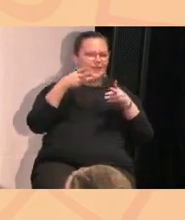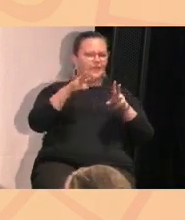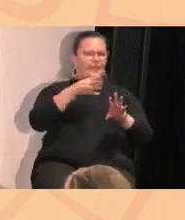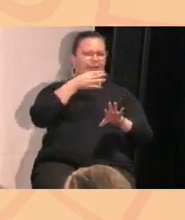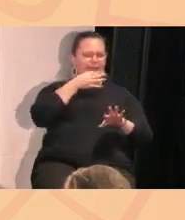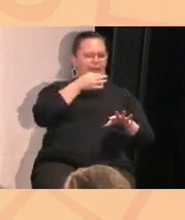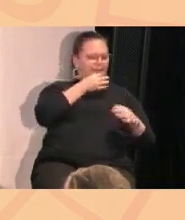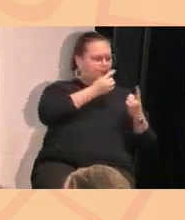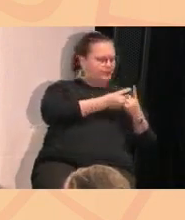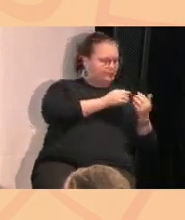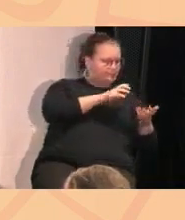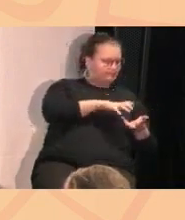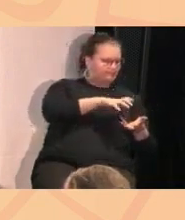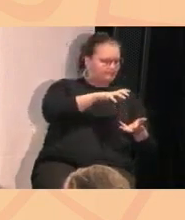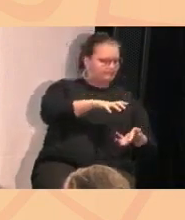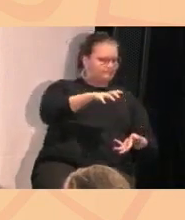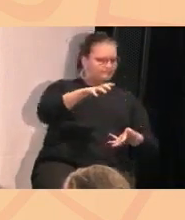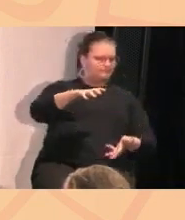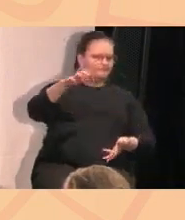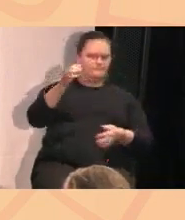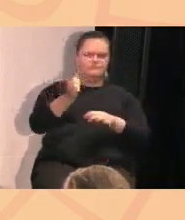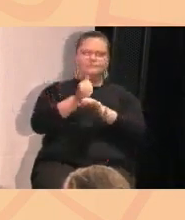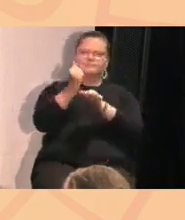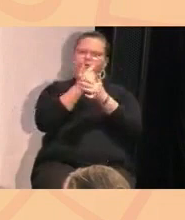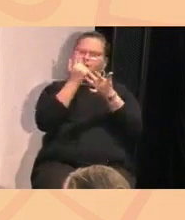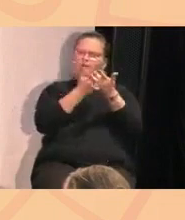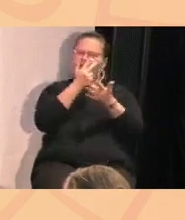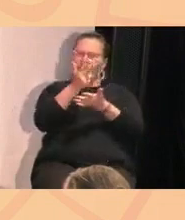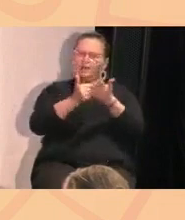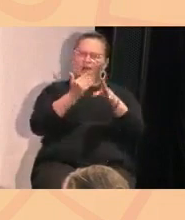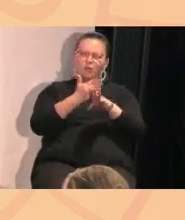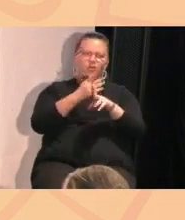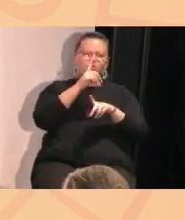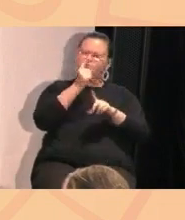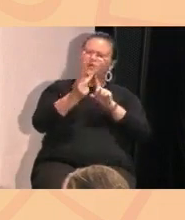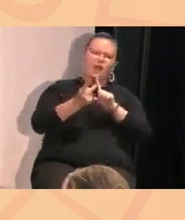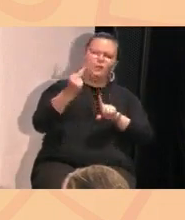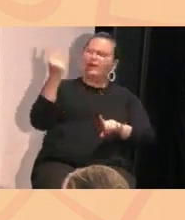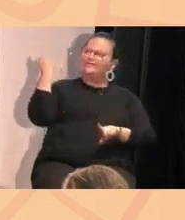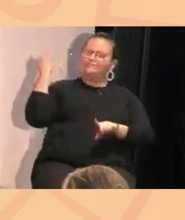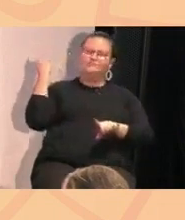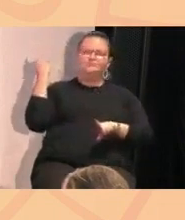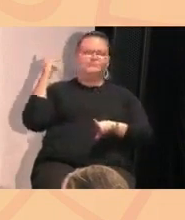And that's all I want to do. Excuse me. That's all I'd like to do and think of my legacy that way.